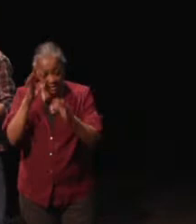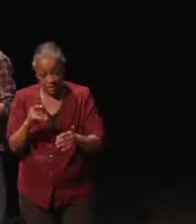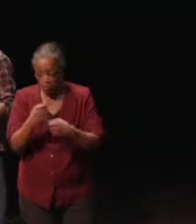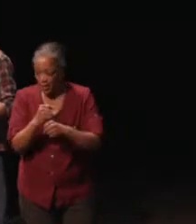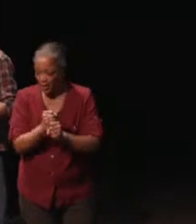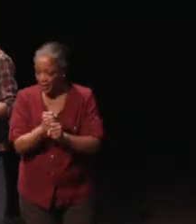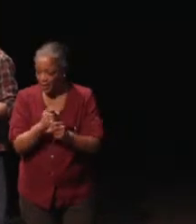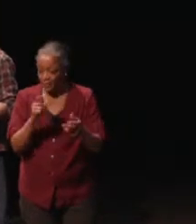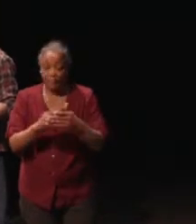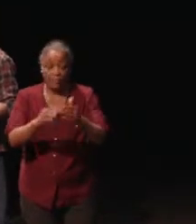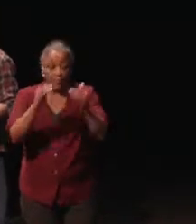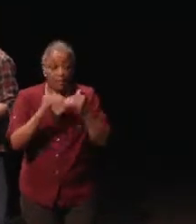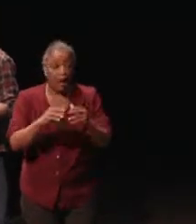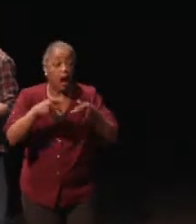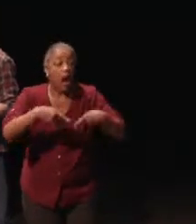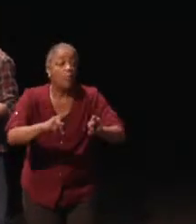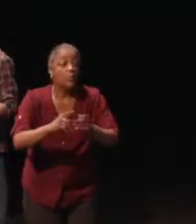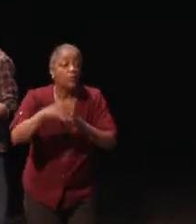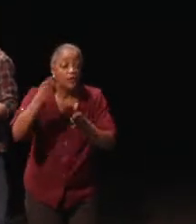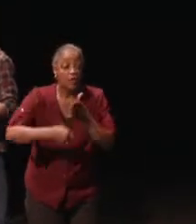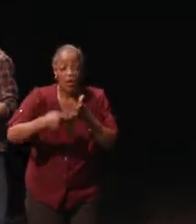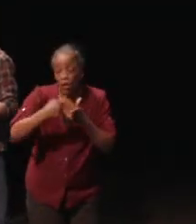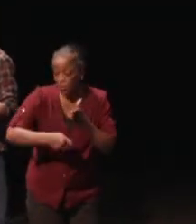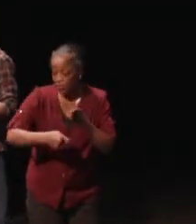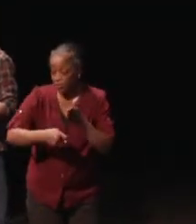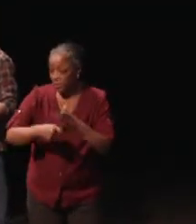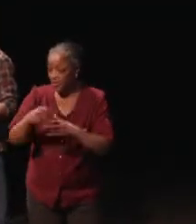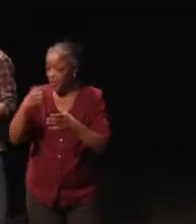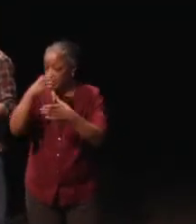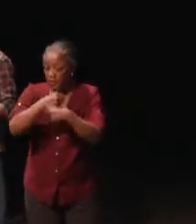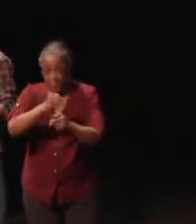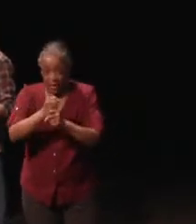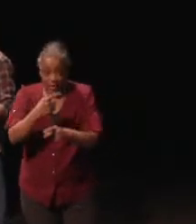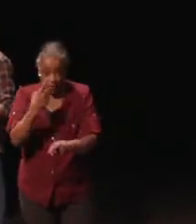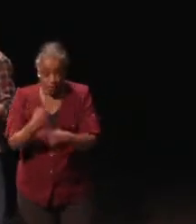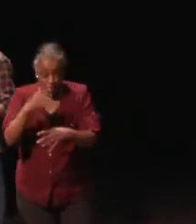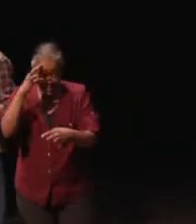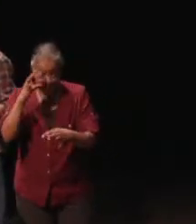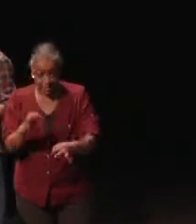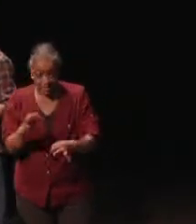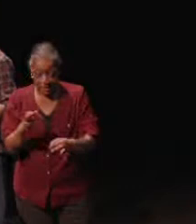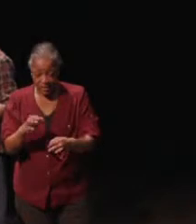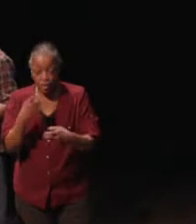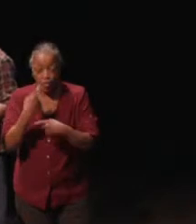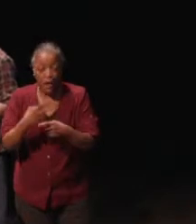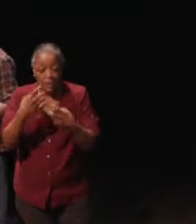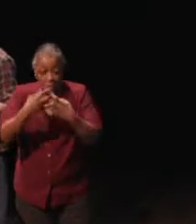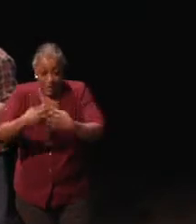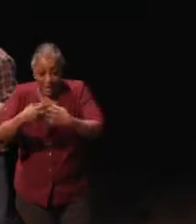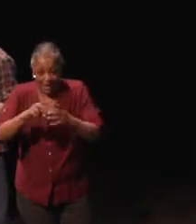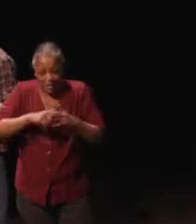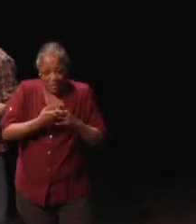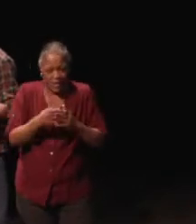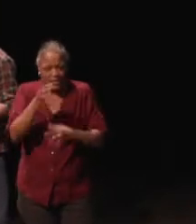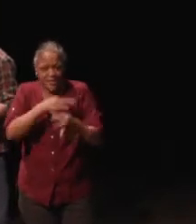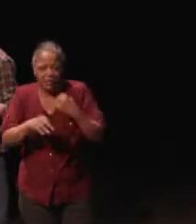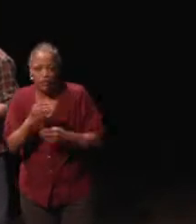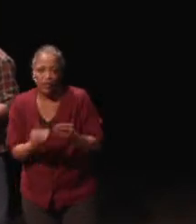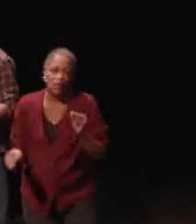You want to invest the team into the process of creating the right decision, the right mechanic on the onset, versus trying to retrofit a mechanic after